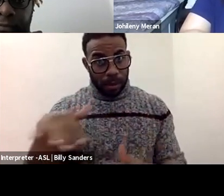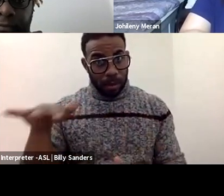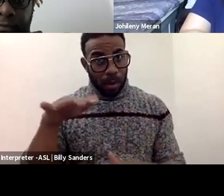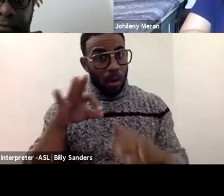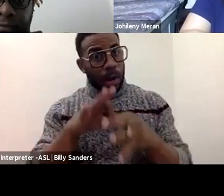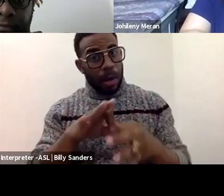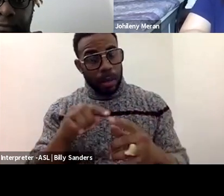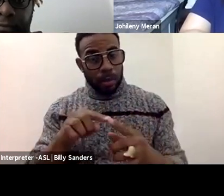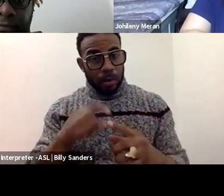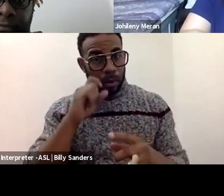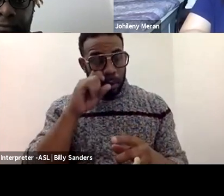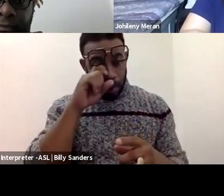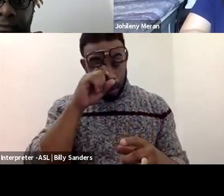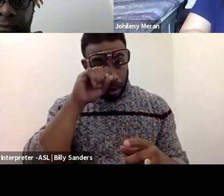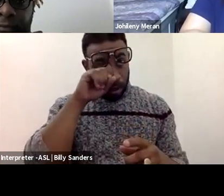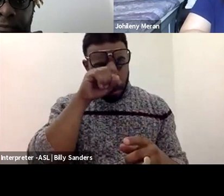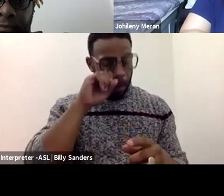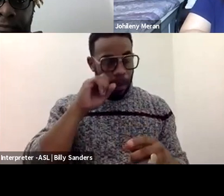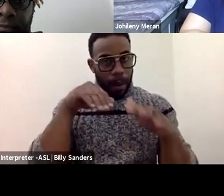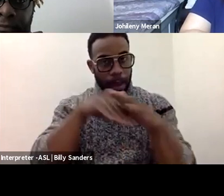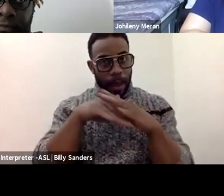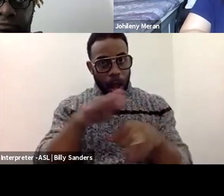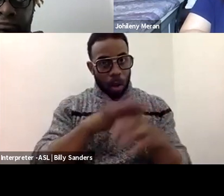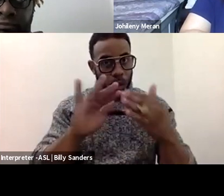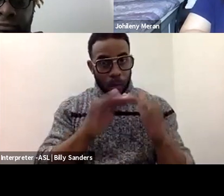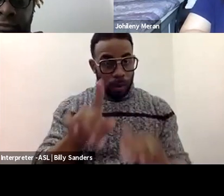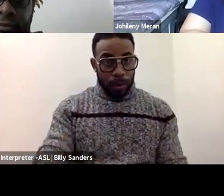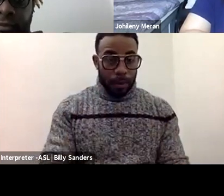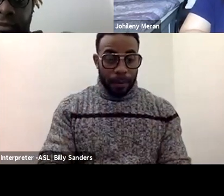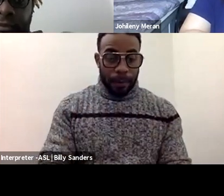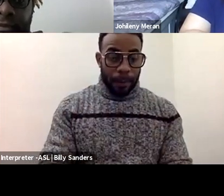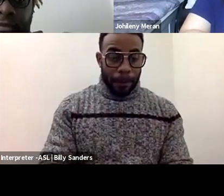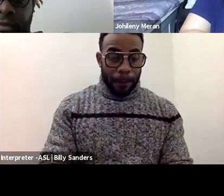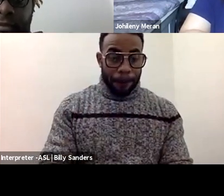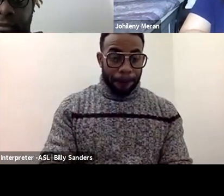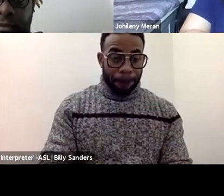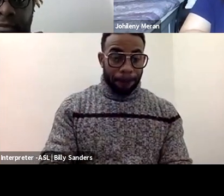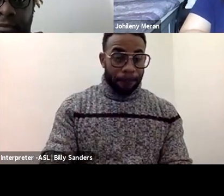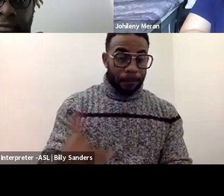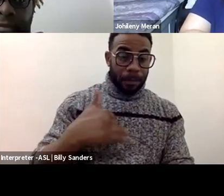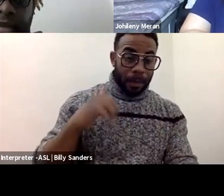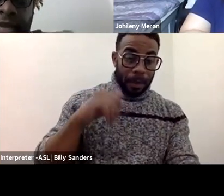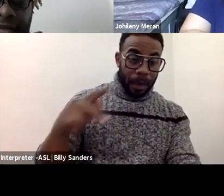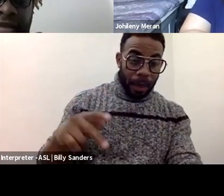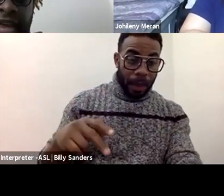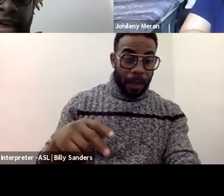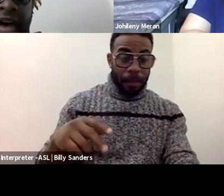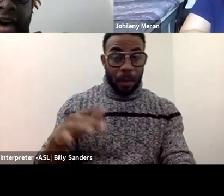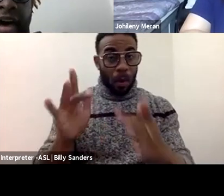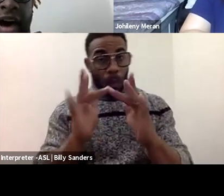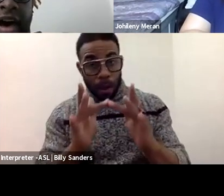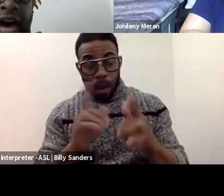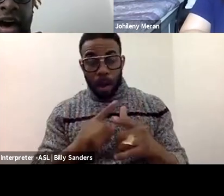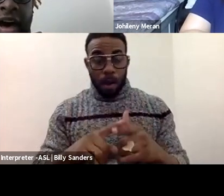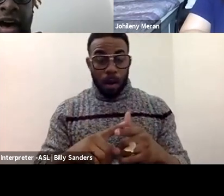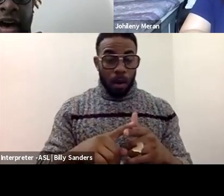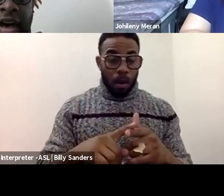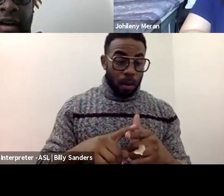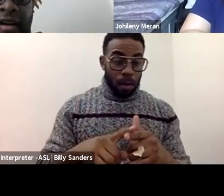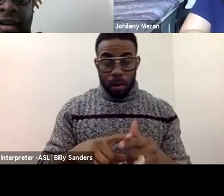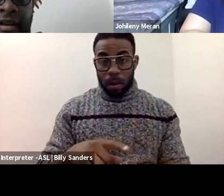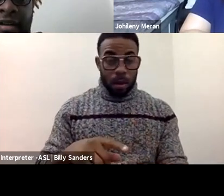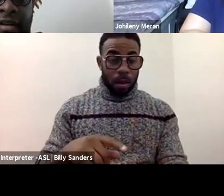to accessing local communities? Does anyone have a website or app? And I know the clearinghouse